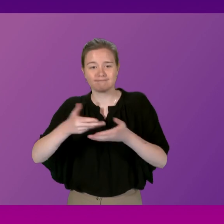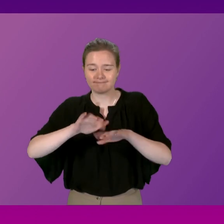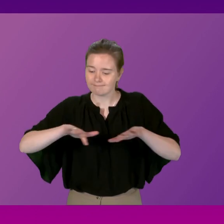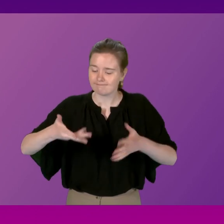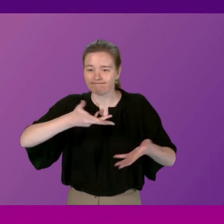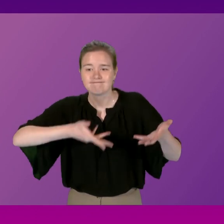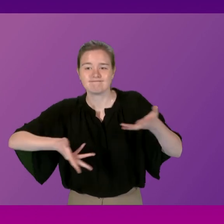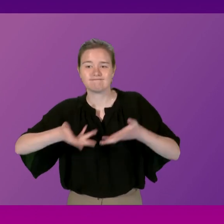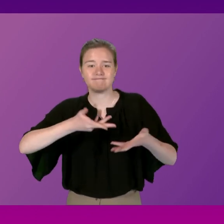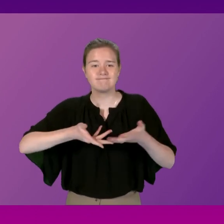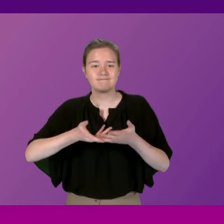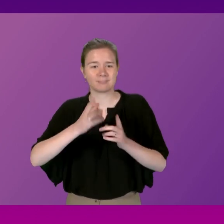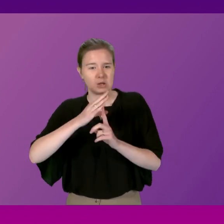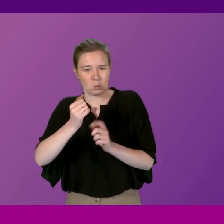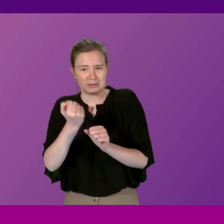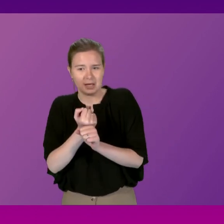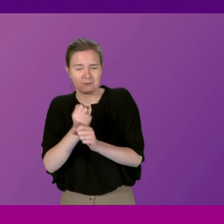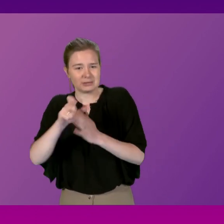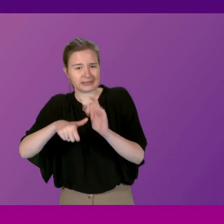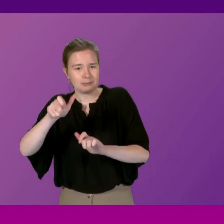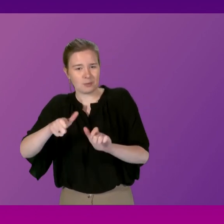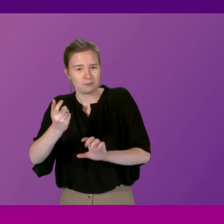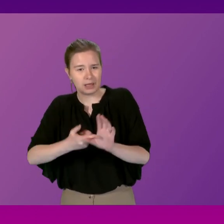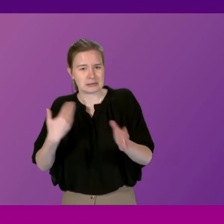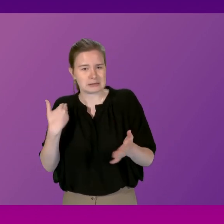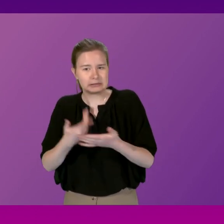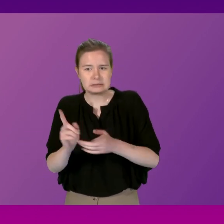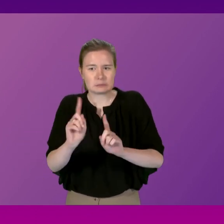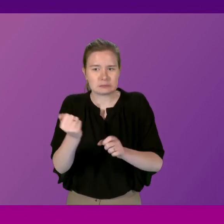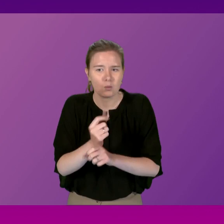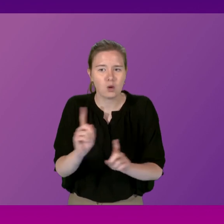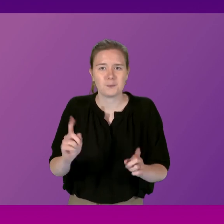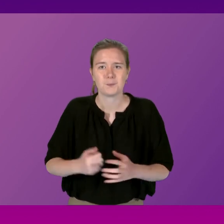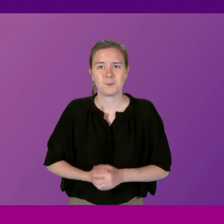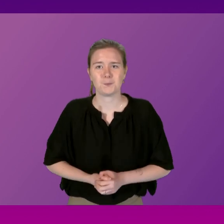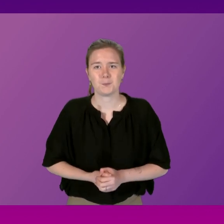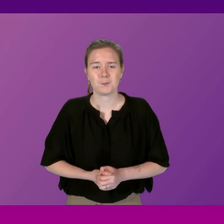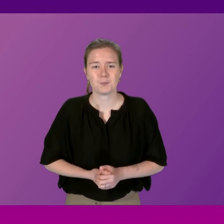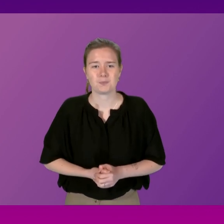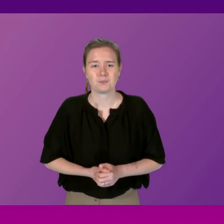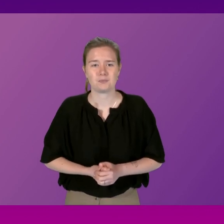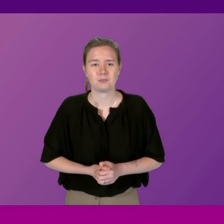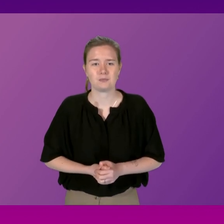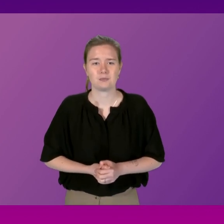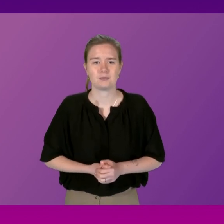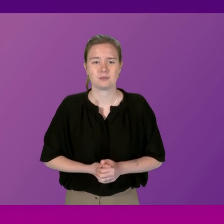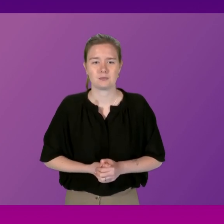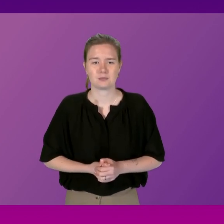What have the Tories done for disabled people in the past few years?